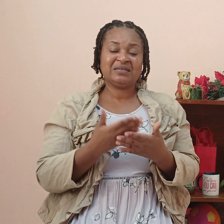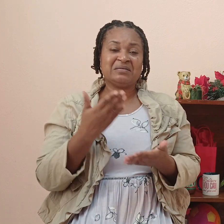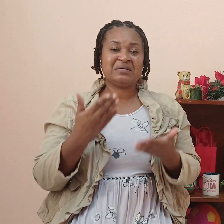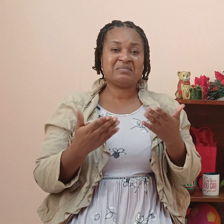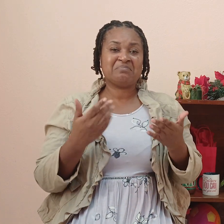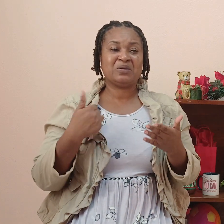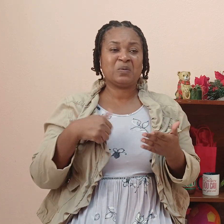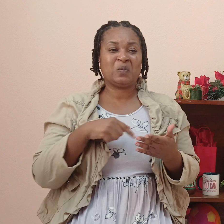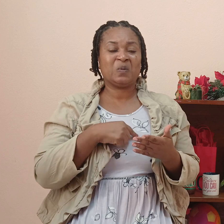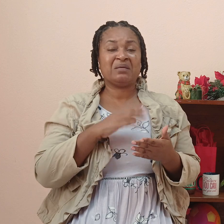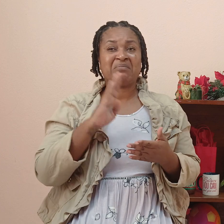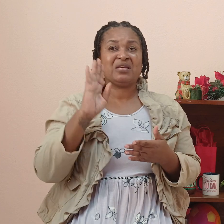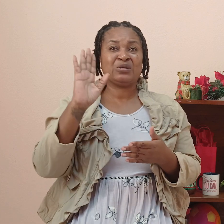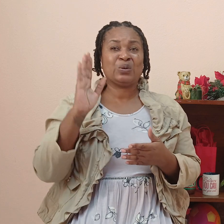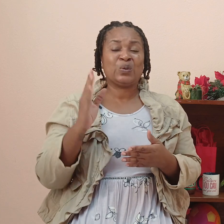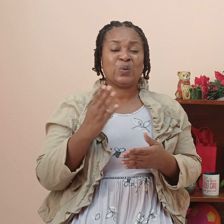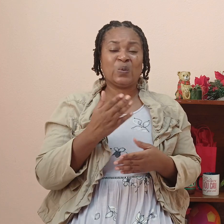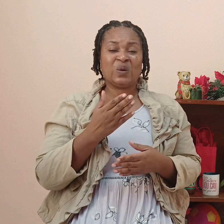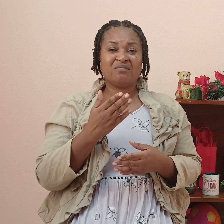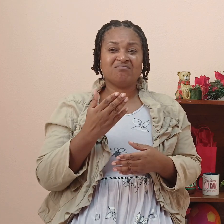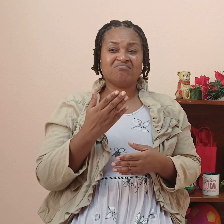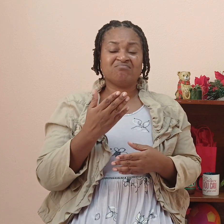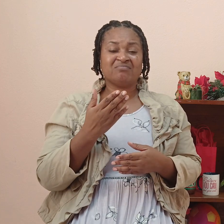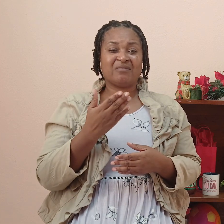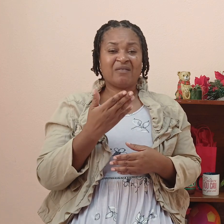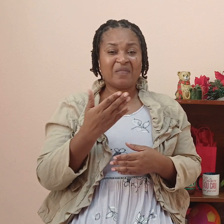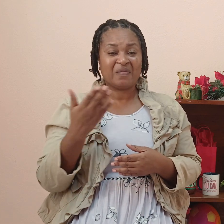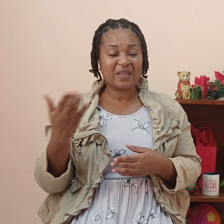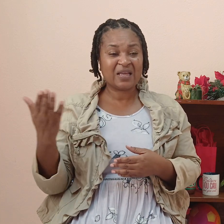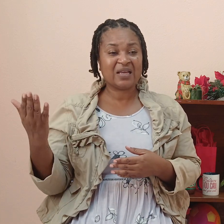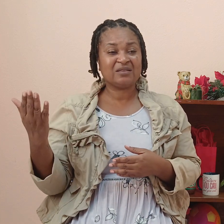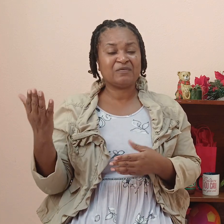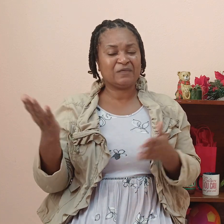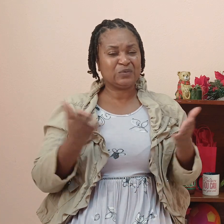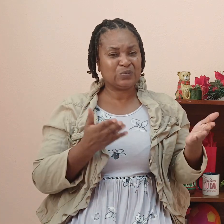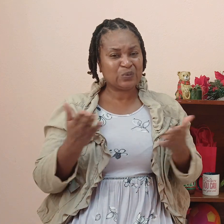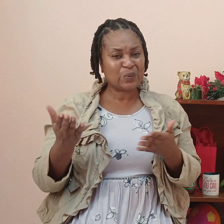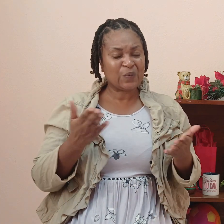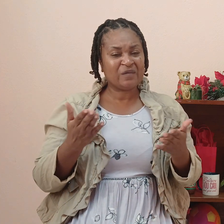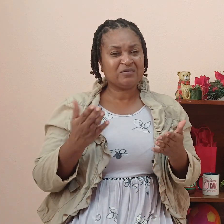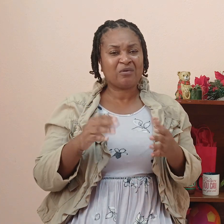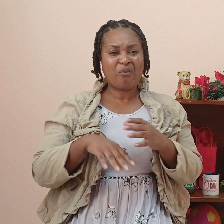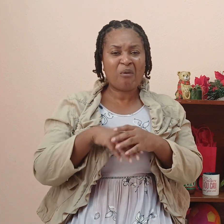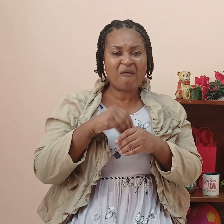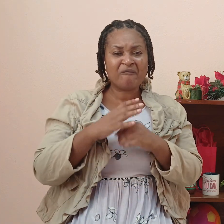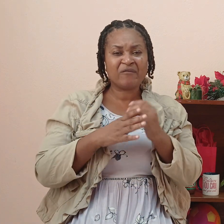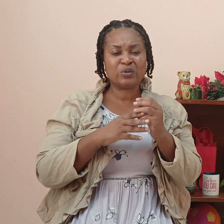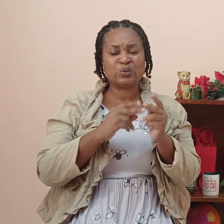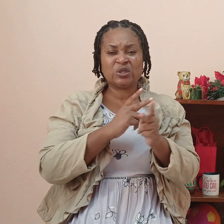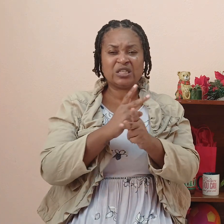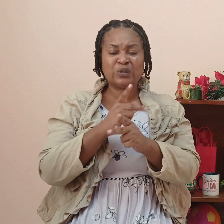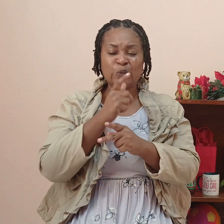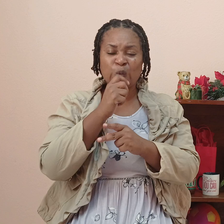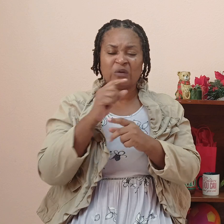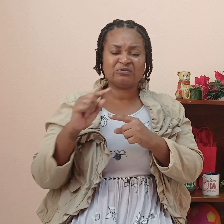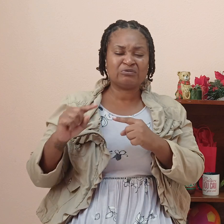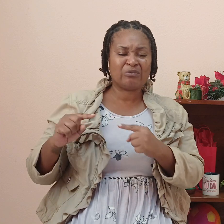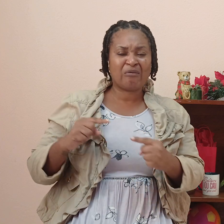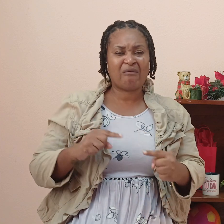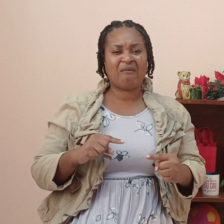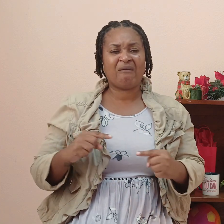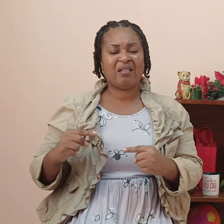be Your instruments of love and comfort, showing care to those who are struggling.